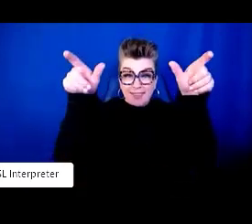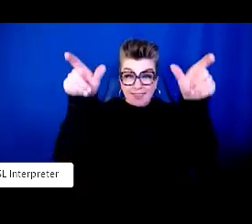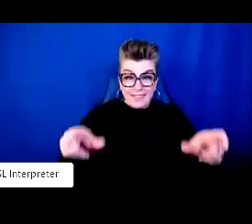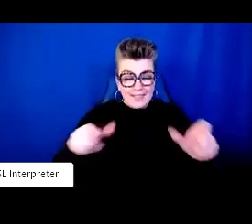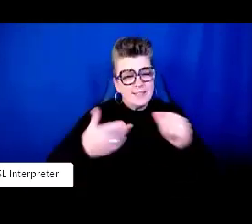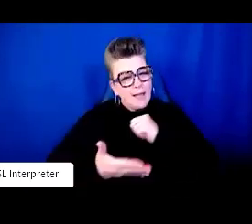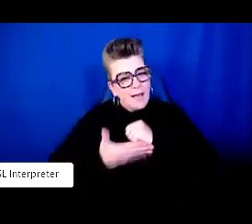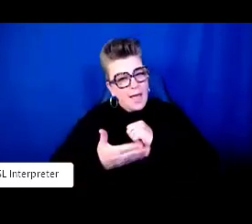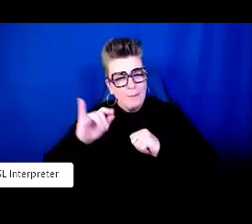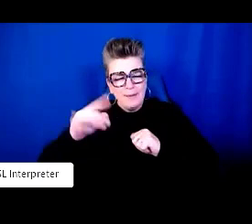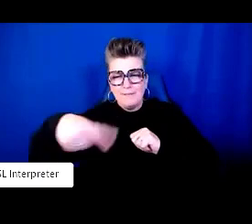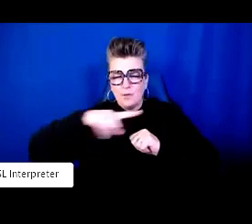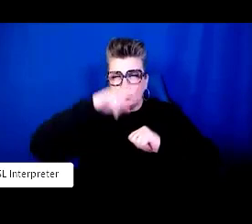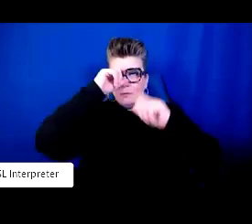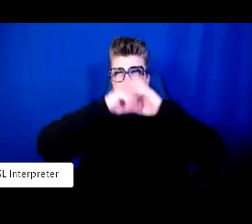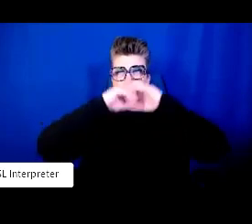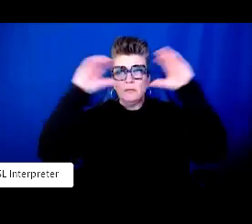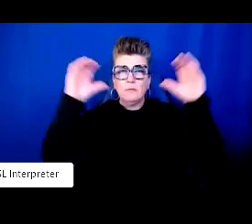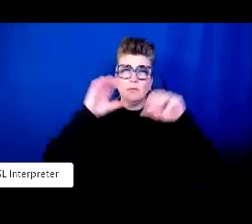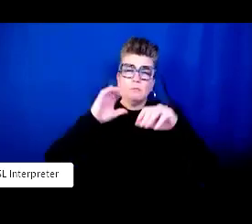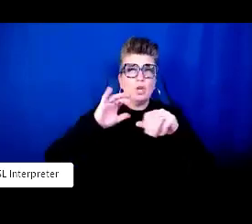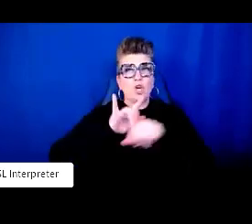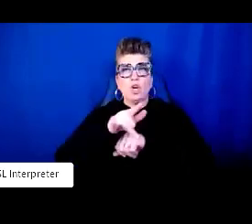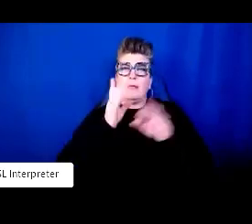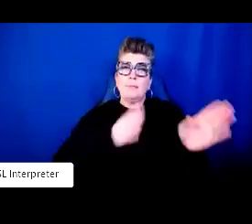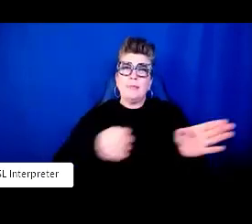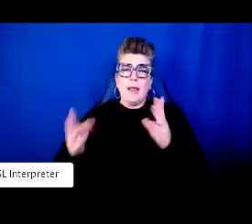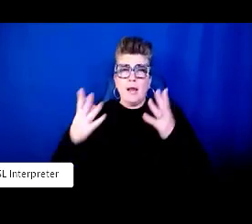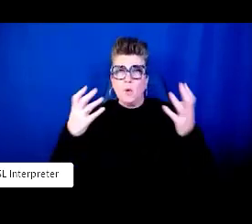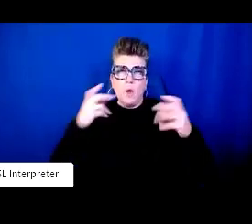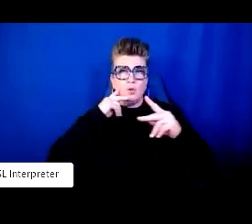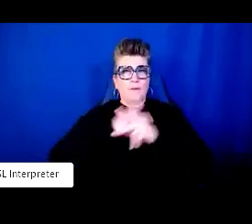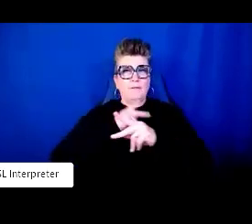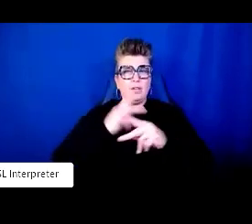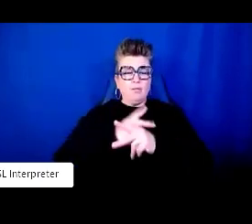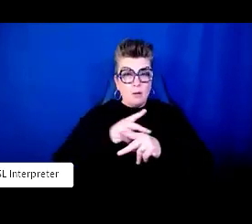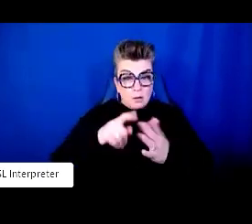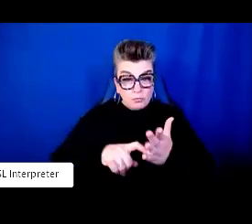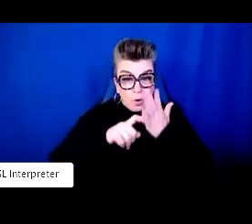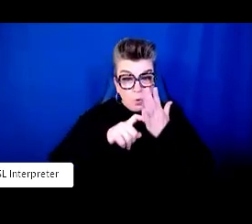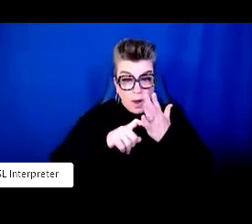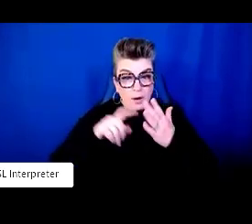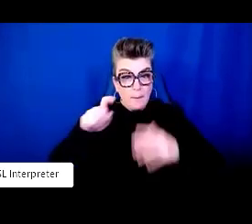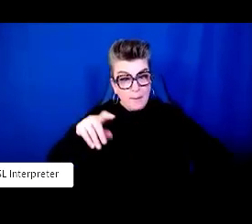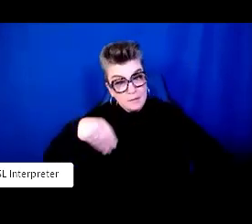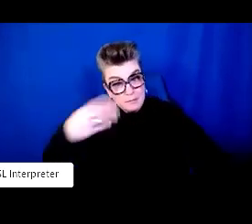and want to understand whether your application will require submission of a data management and sharing plan.